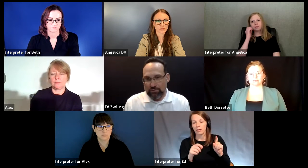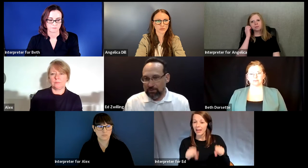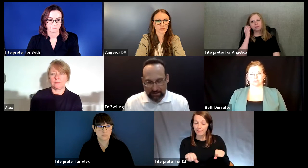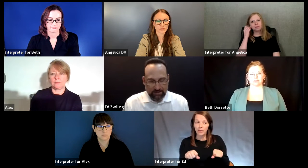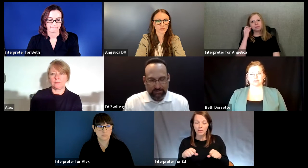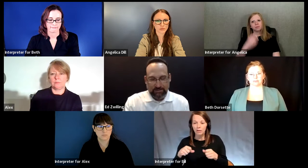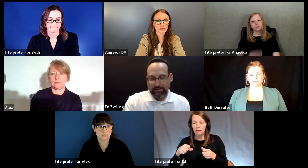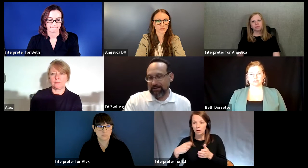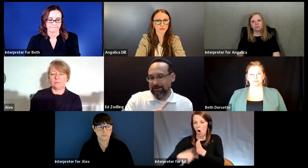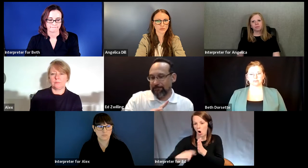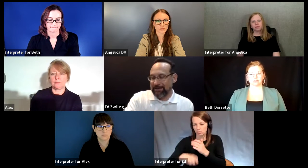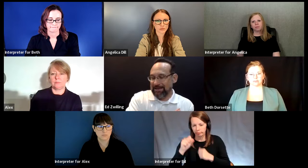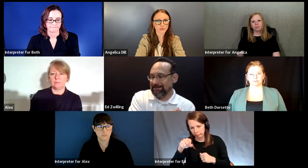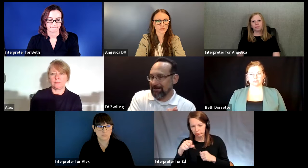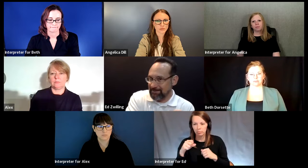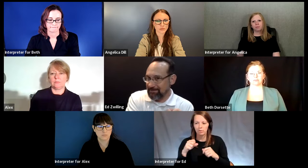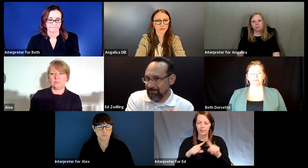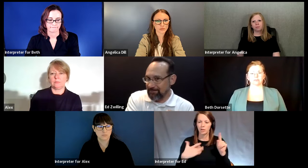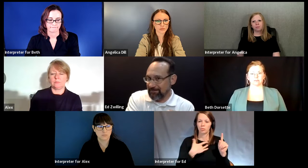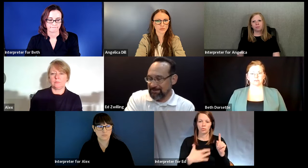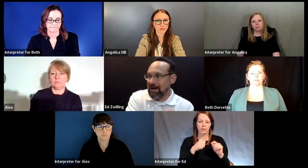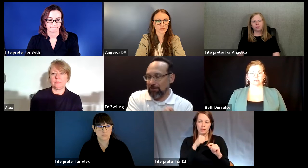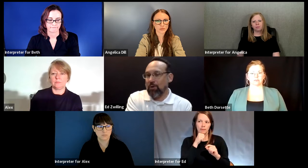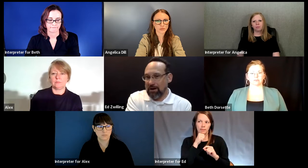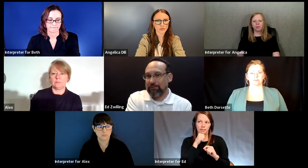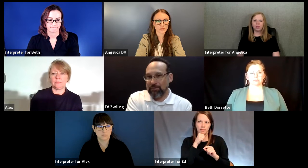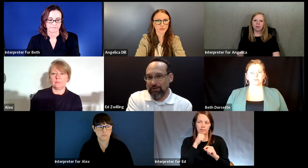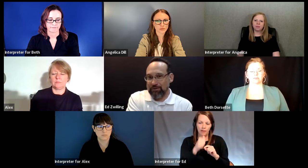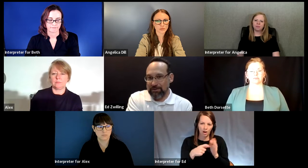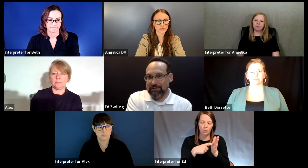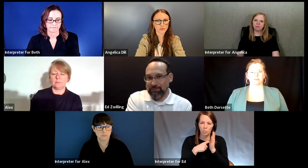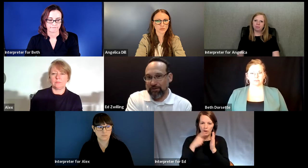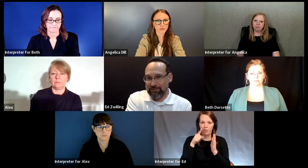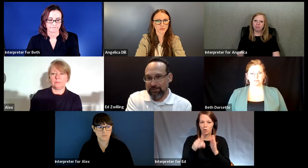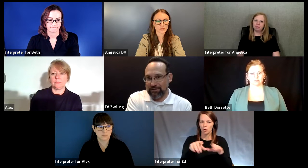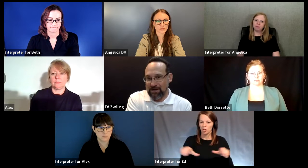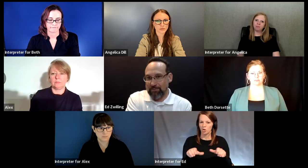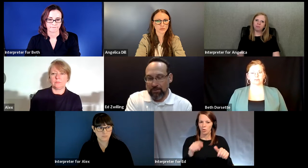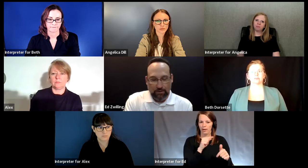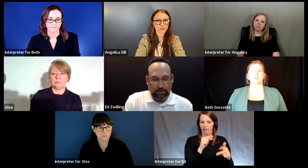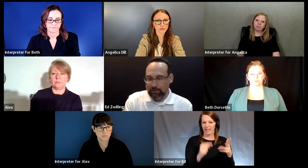But usually it's it doesn't -- it's not required for you to do the essential functions of the job.